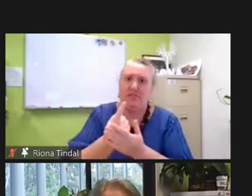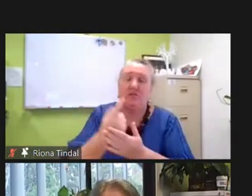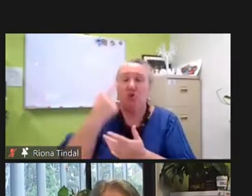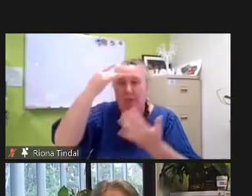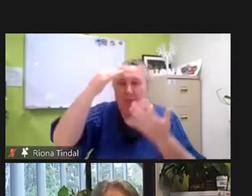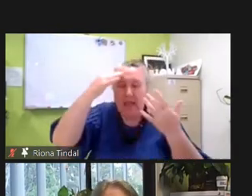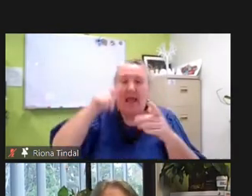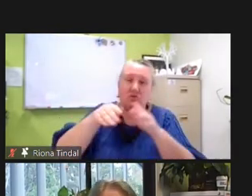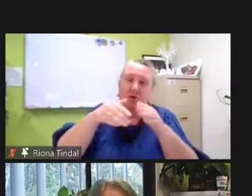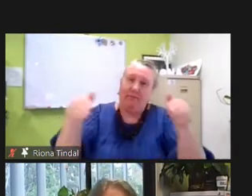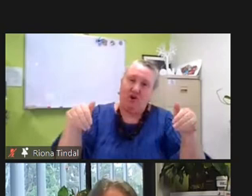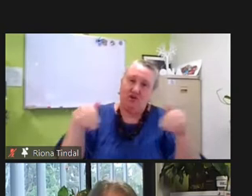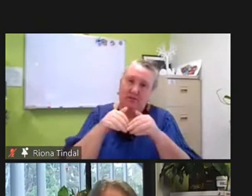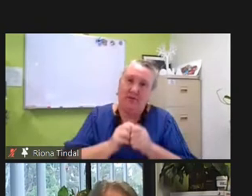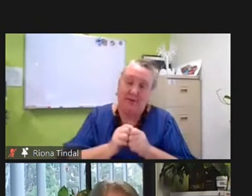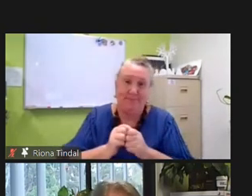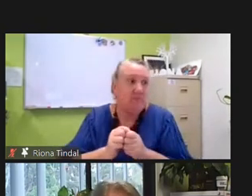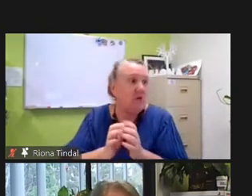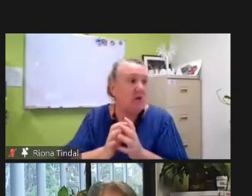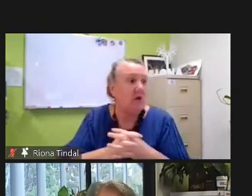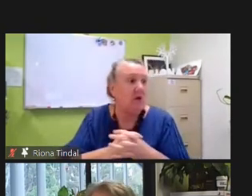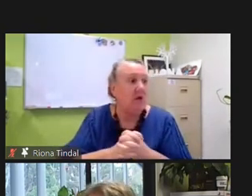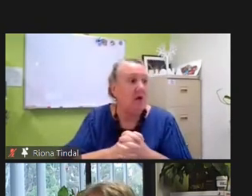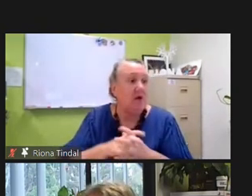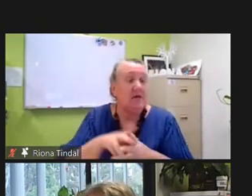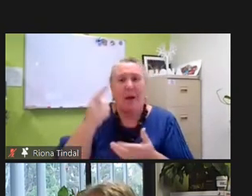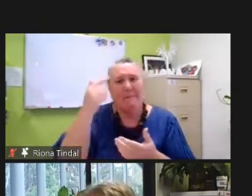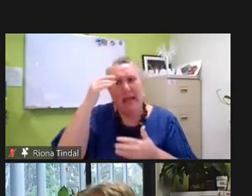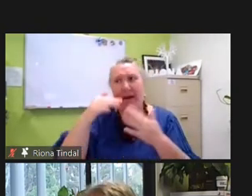though, try and give them an opportunity. Think outside the box. That's my suggestion to you.